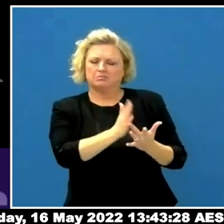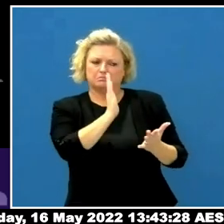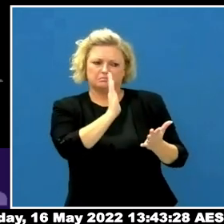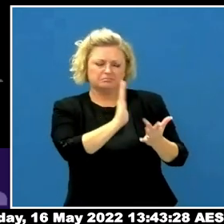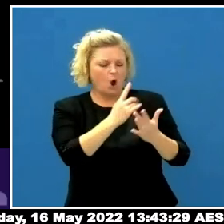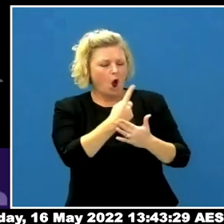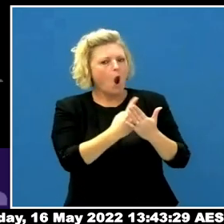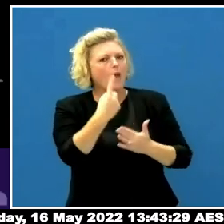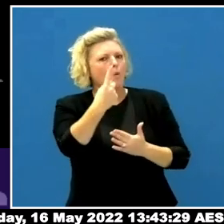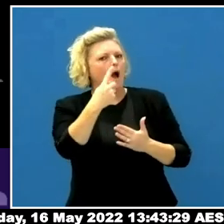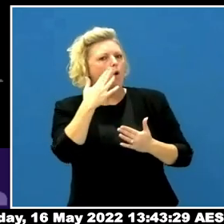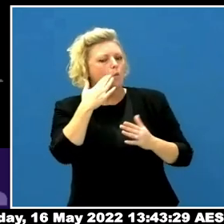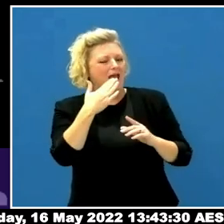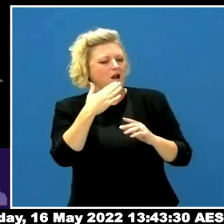I see.